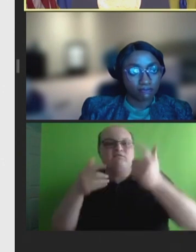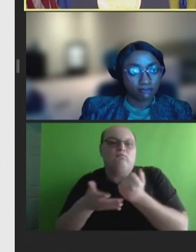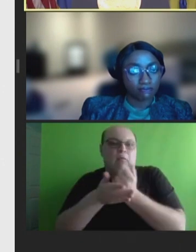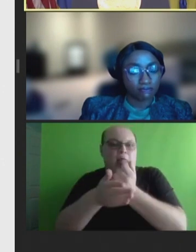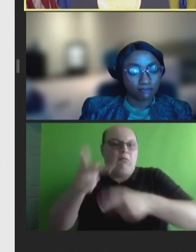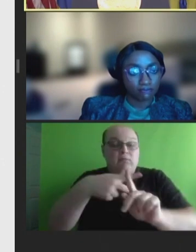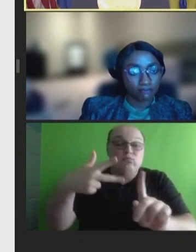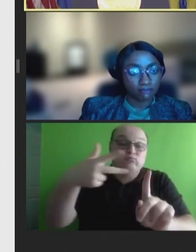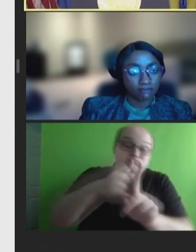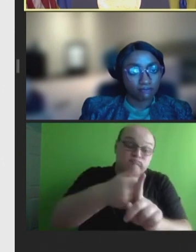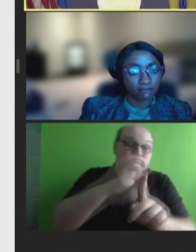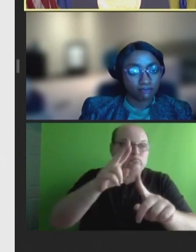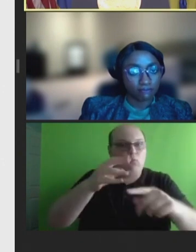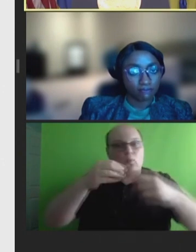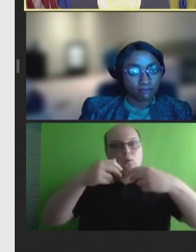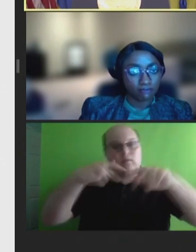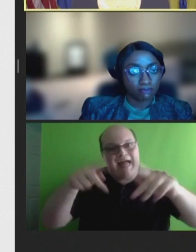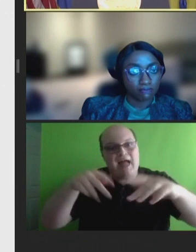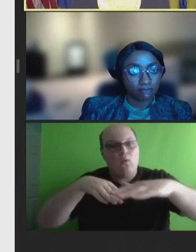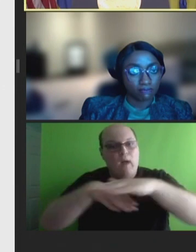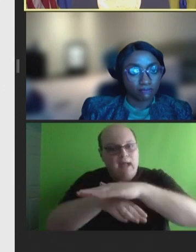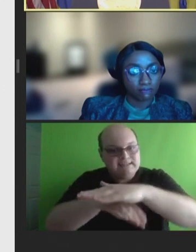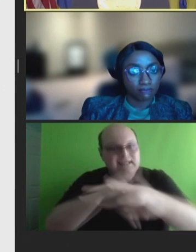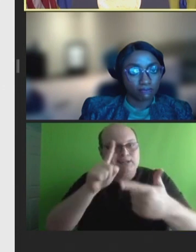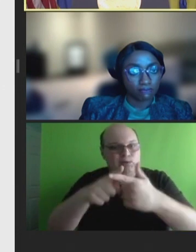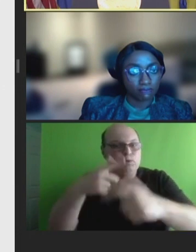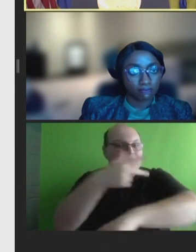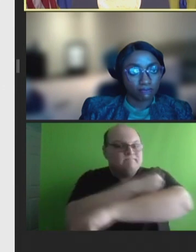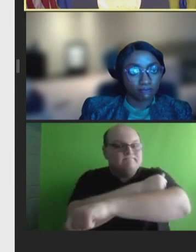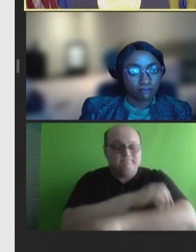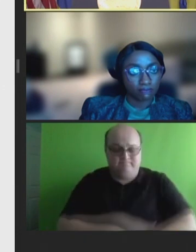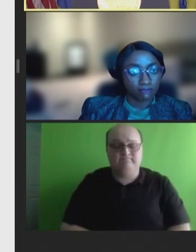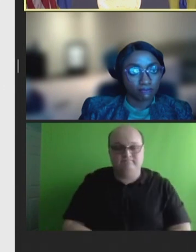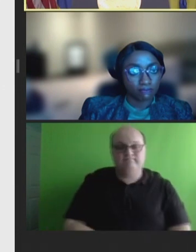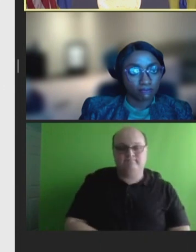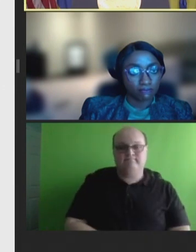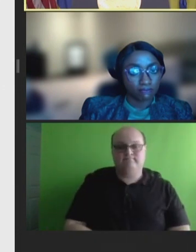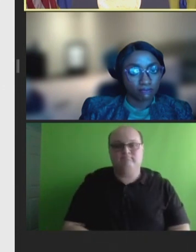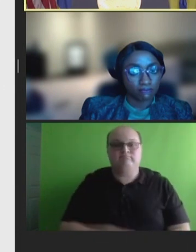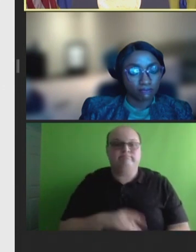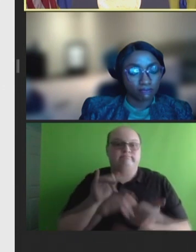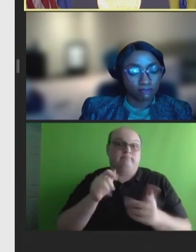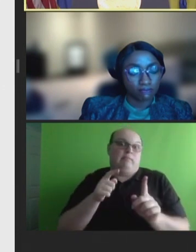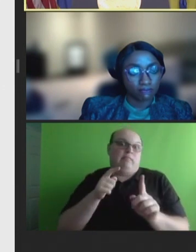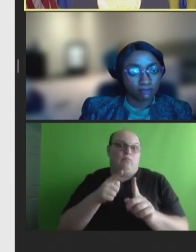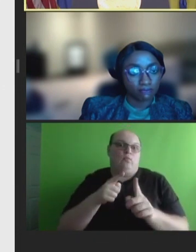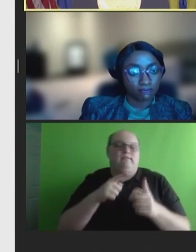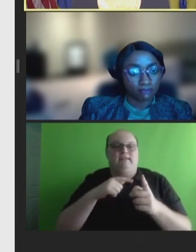certain population. And so, that's really sort of the essence of the Let's Rise Initiative.